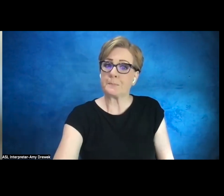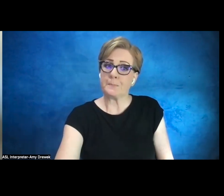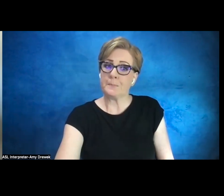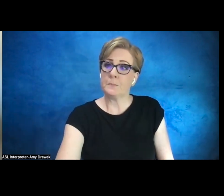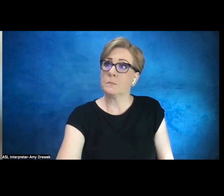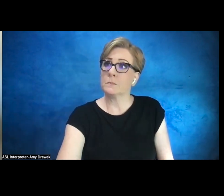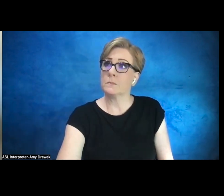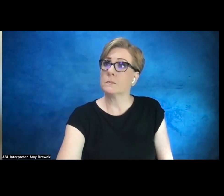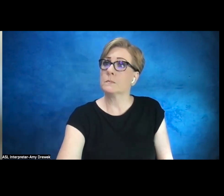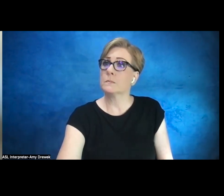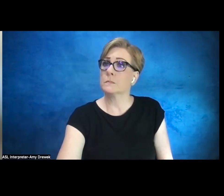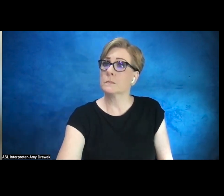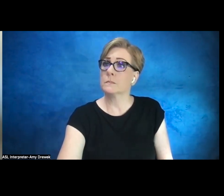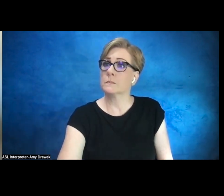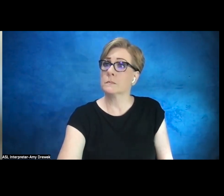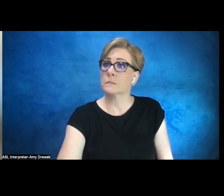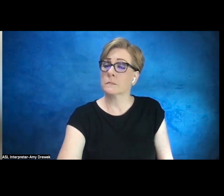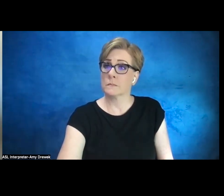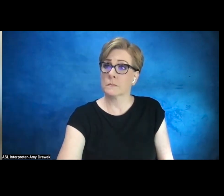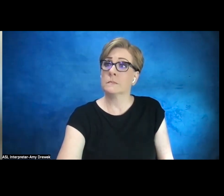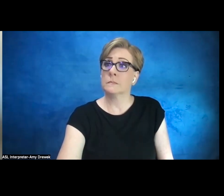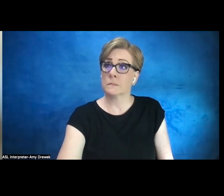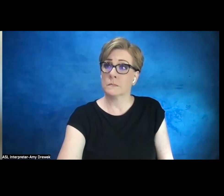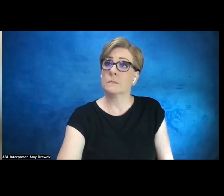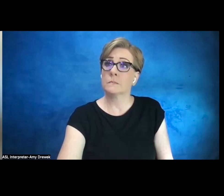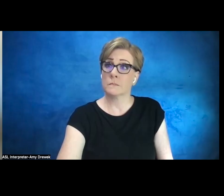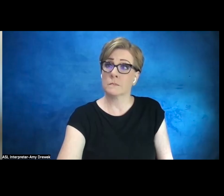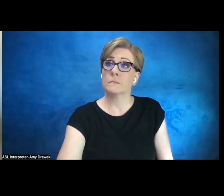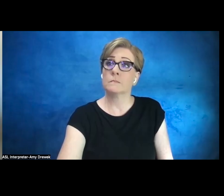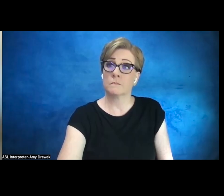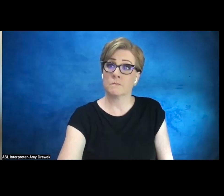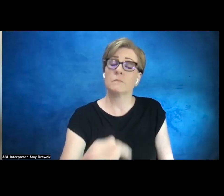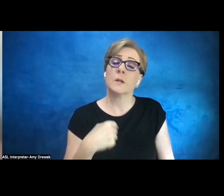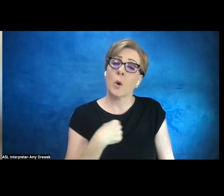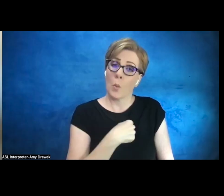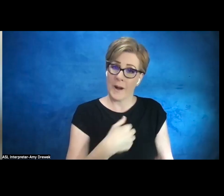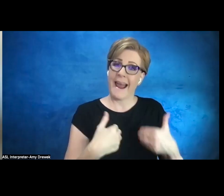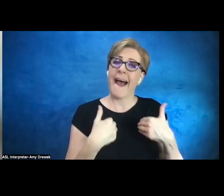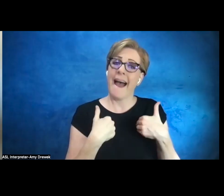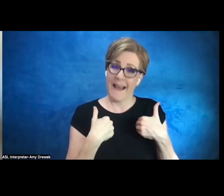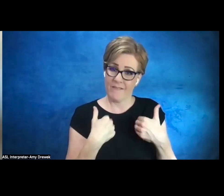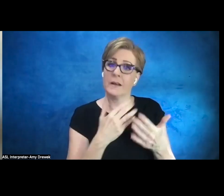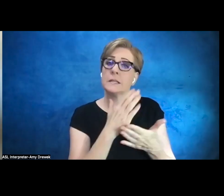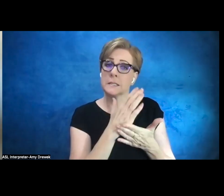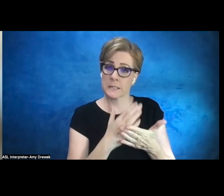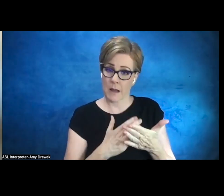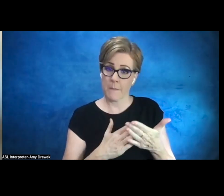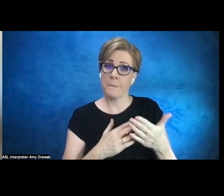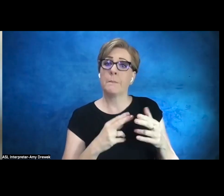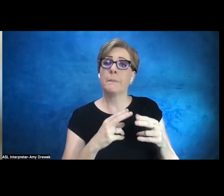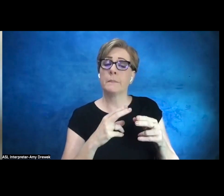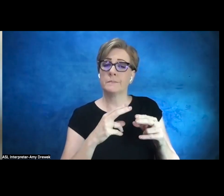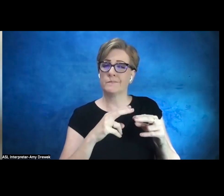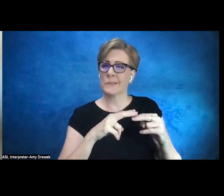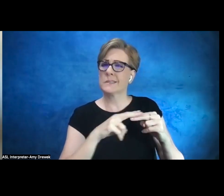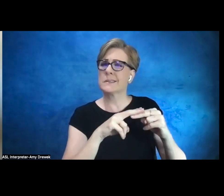We will be doing some slides today. I will go through them. If you need a copy of the slides,